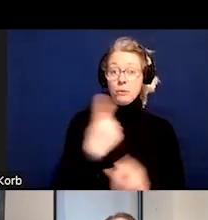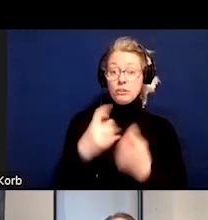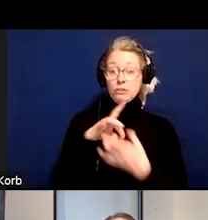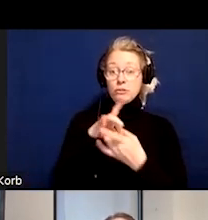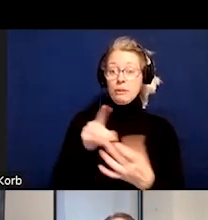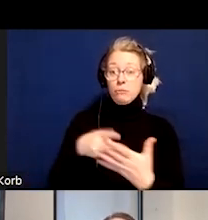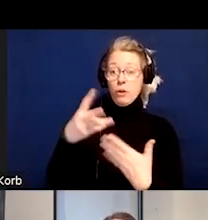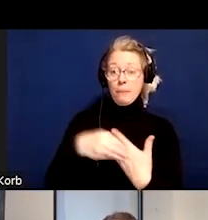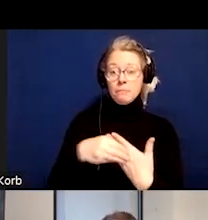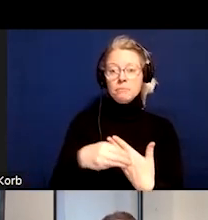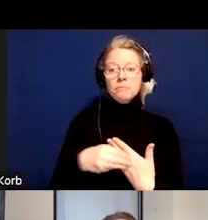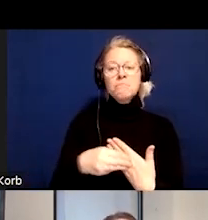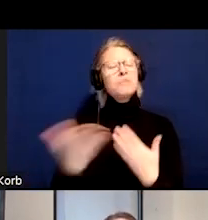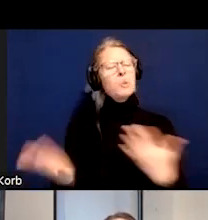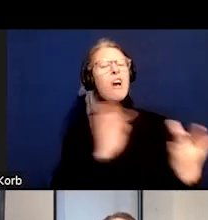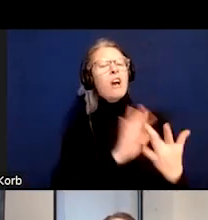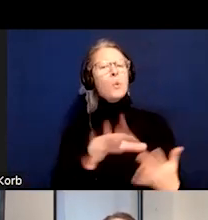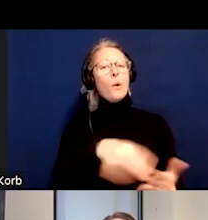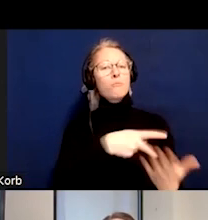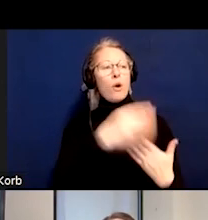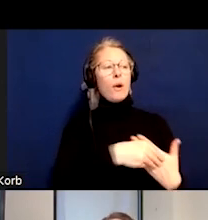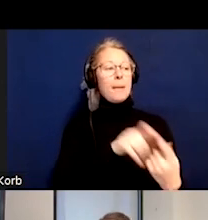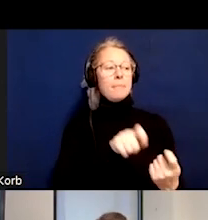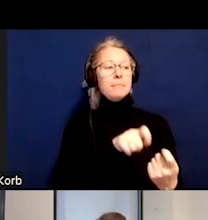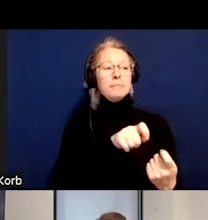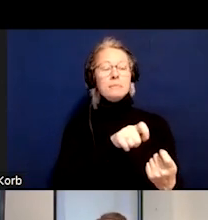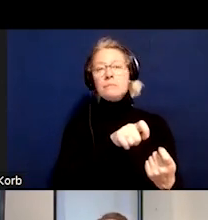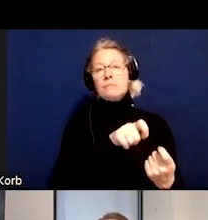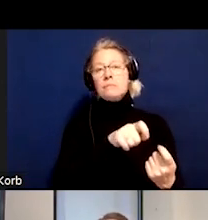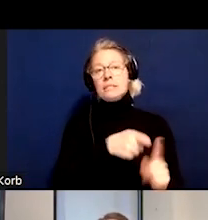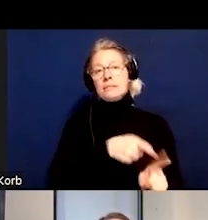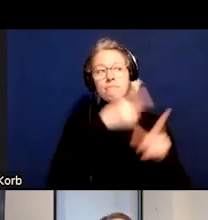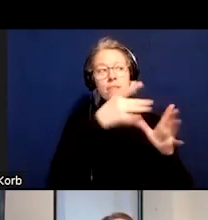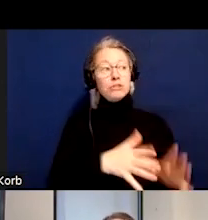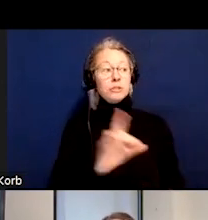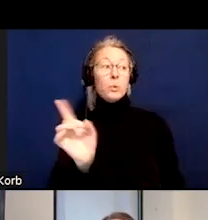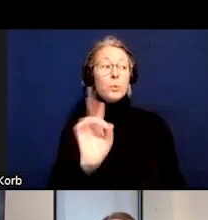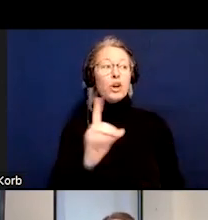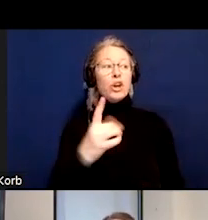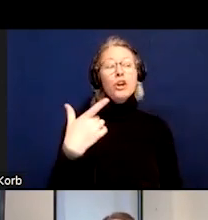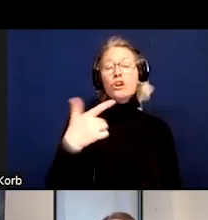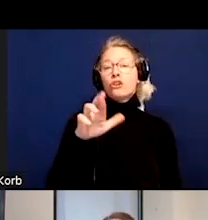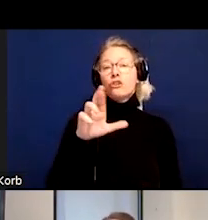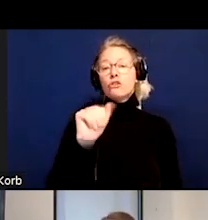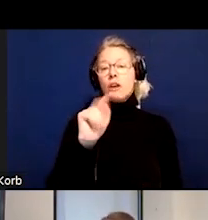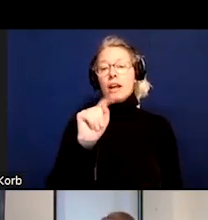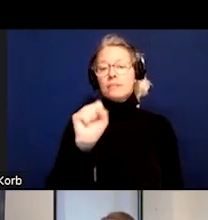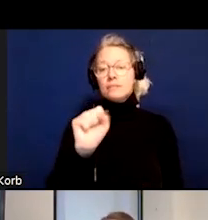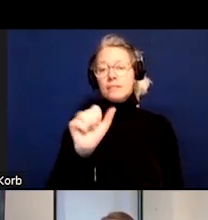your program specialist or to our team in general at grants@calgaryartsdevelopment.com.